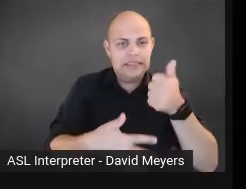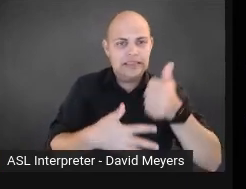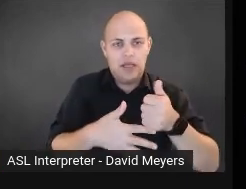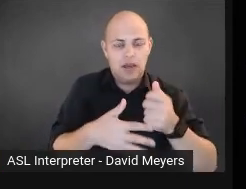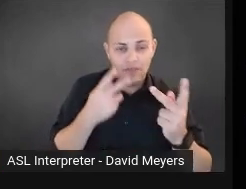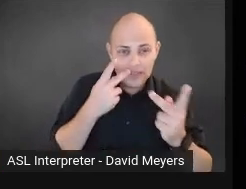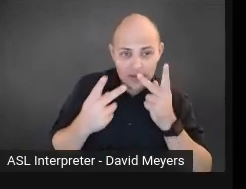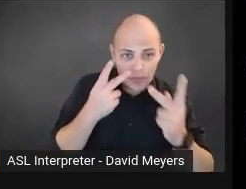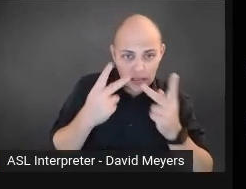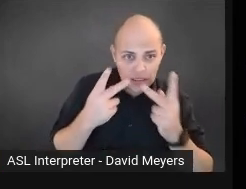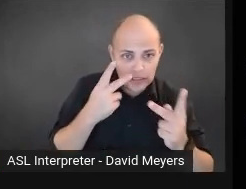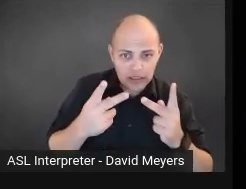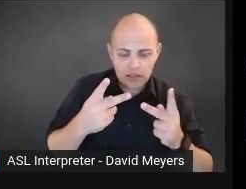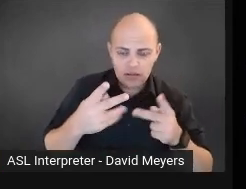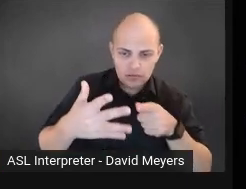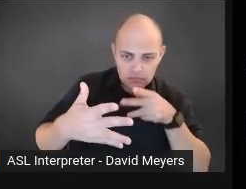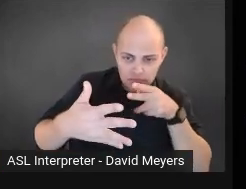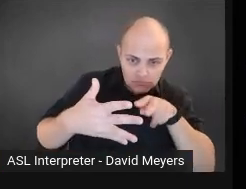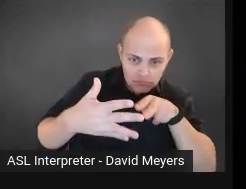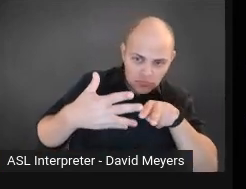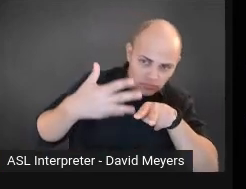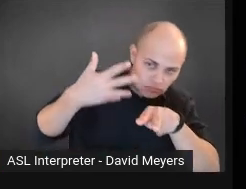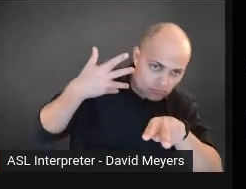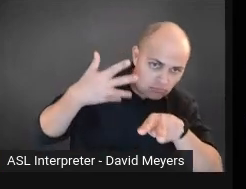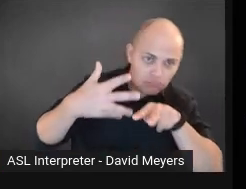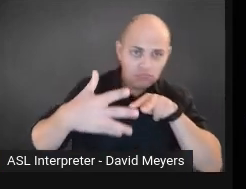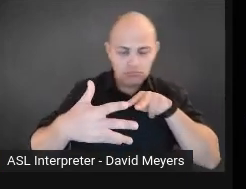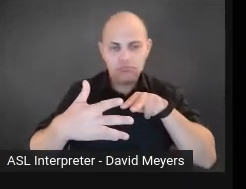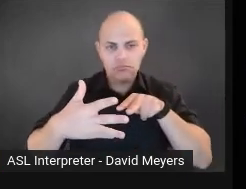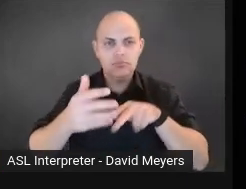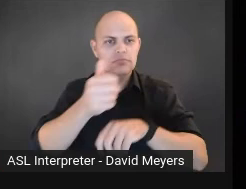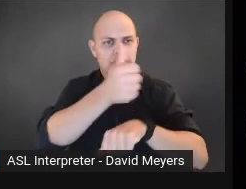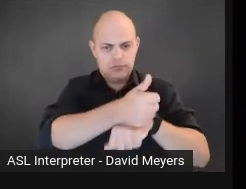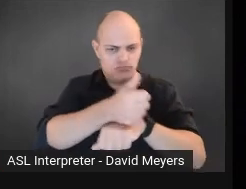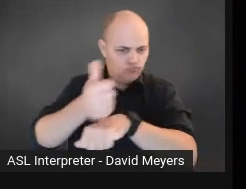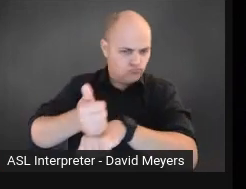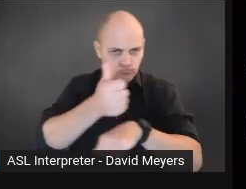and we have hidden our overflow and we have our scale set as a default.